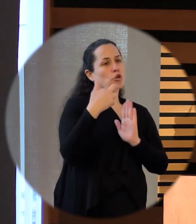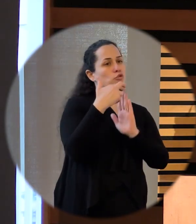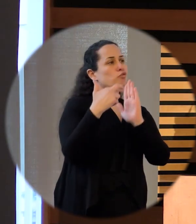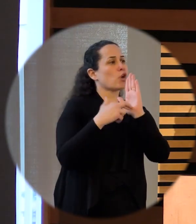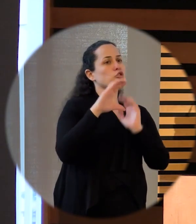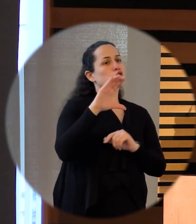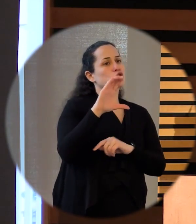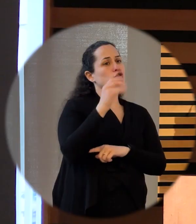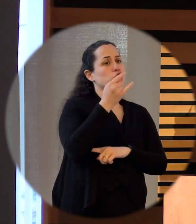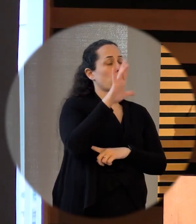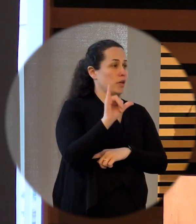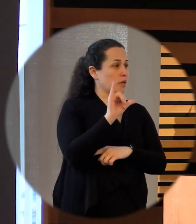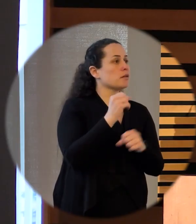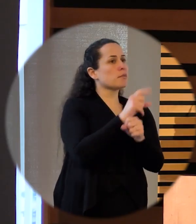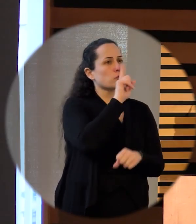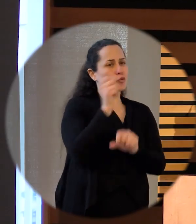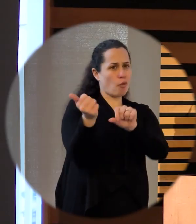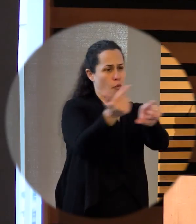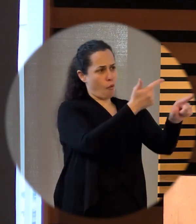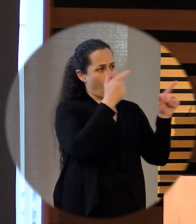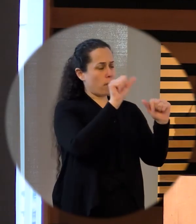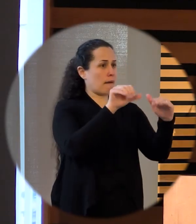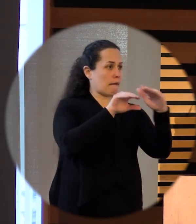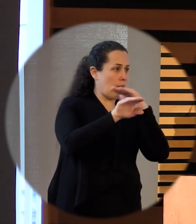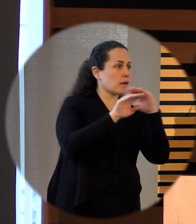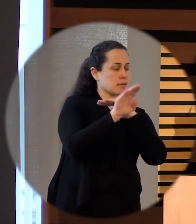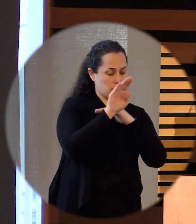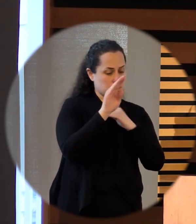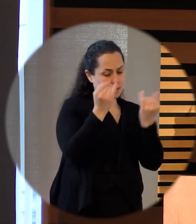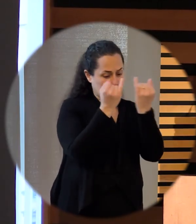charity and with your support we can ensure that everyone has access to independent